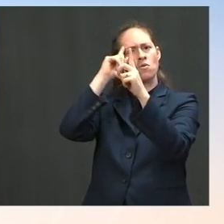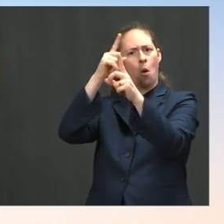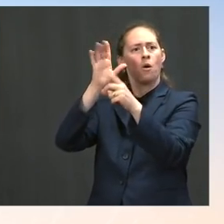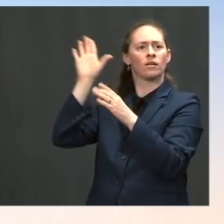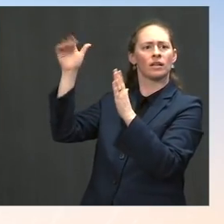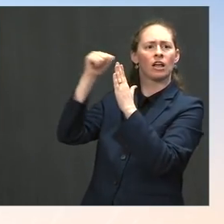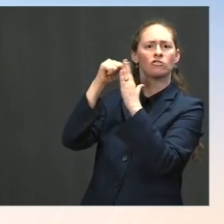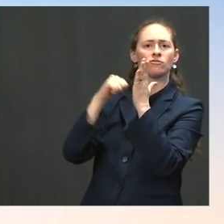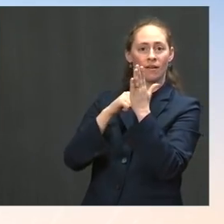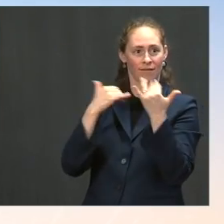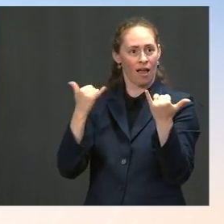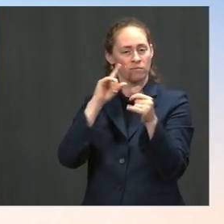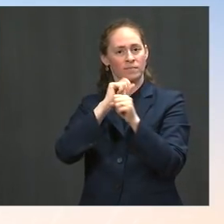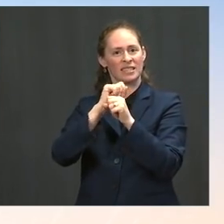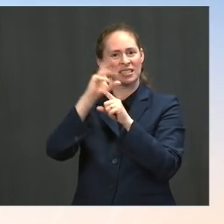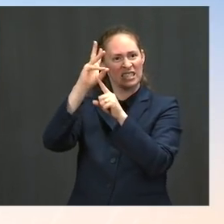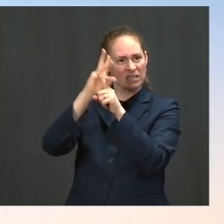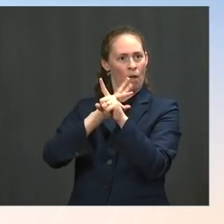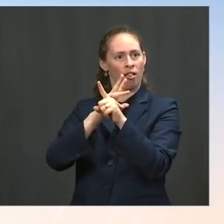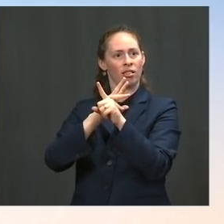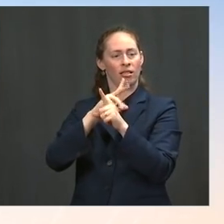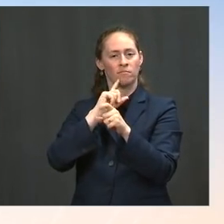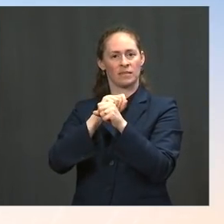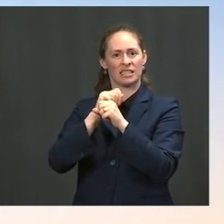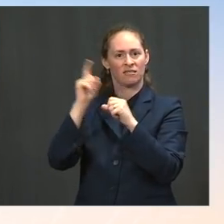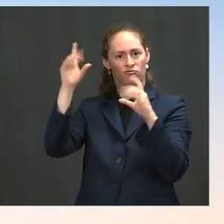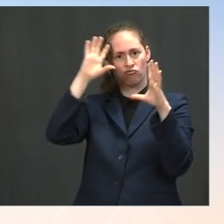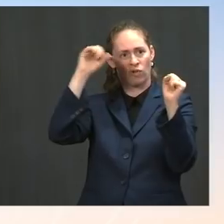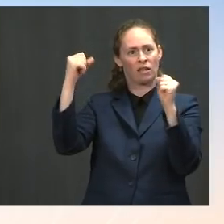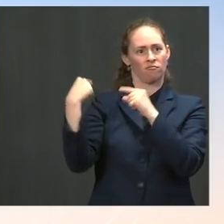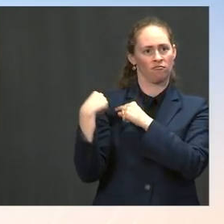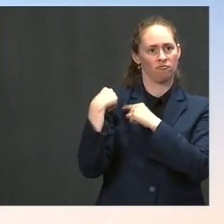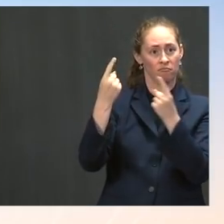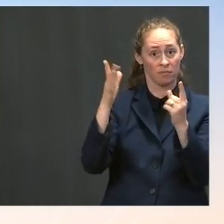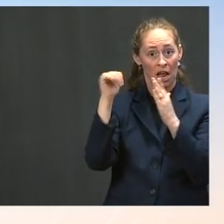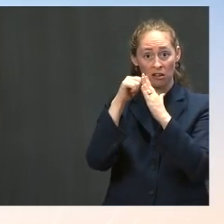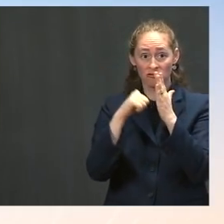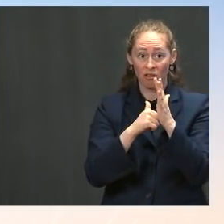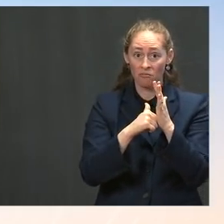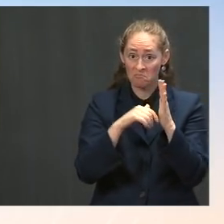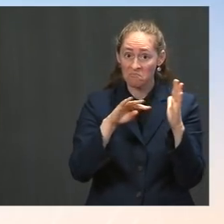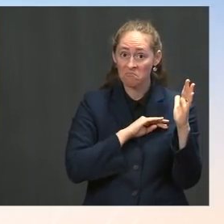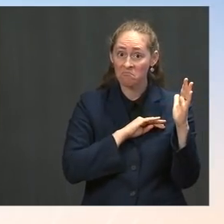how would you assess where the President's agenda is and how much has he accomplished in his first six months?